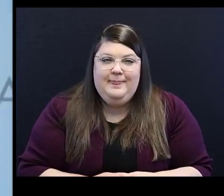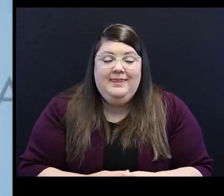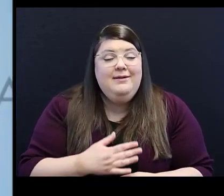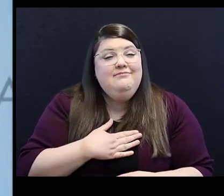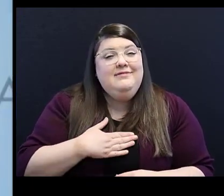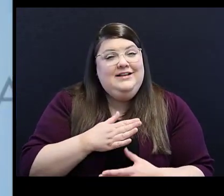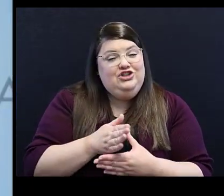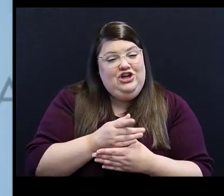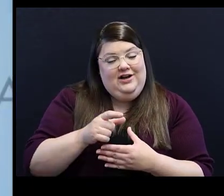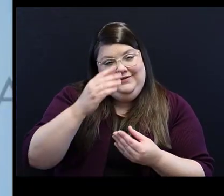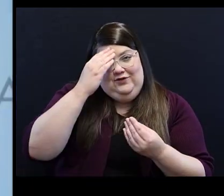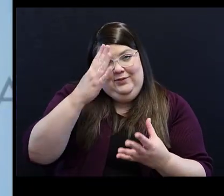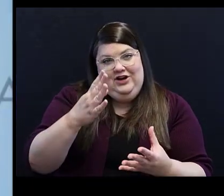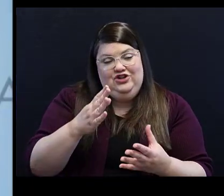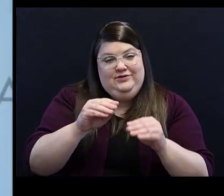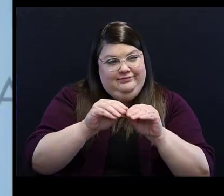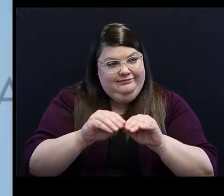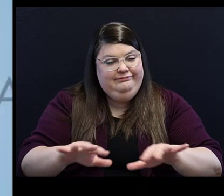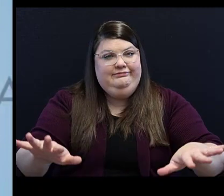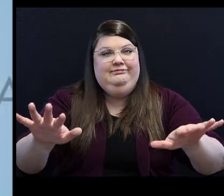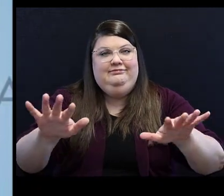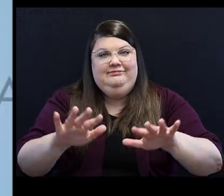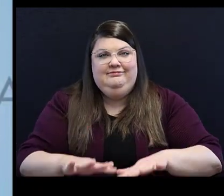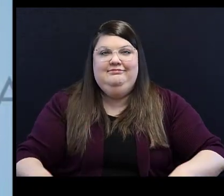Please share this information far and wide.